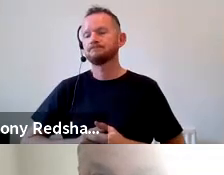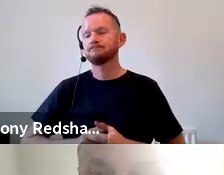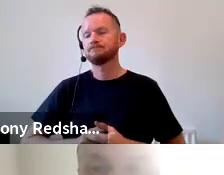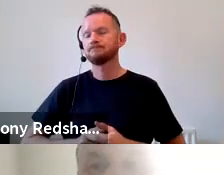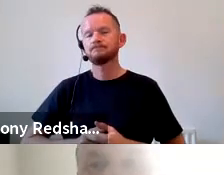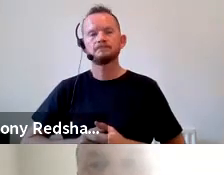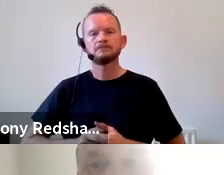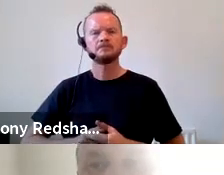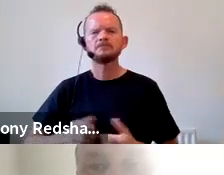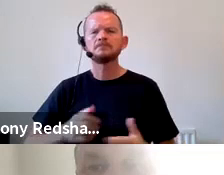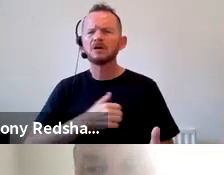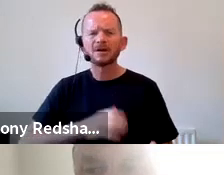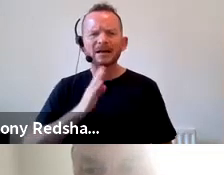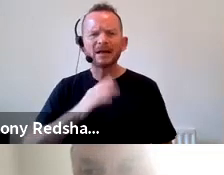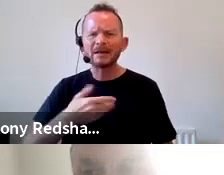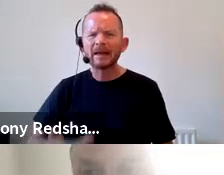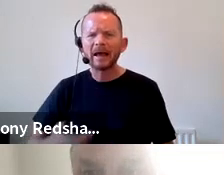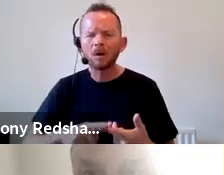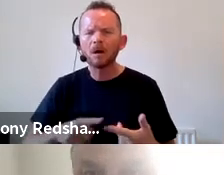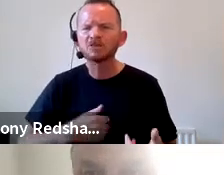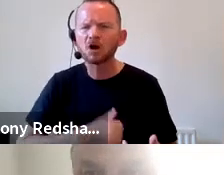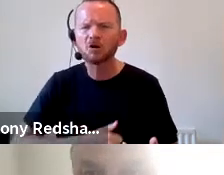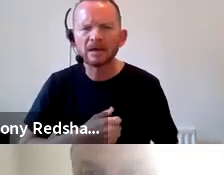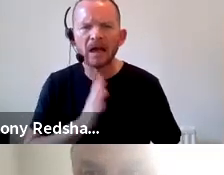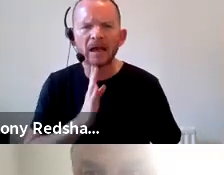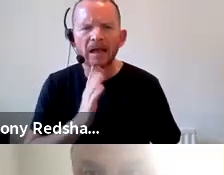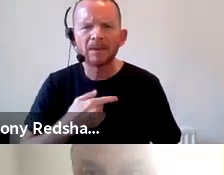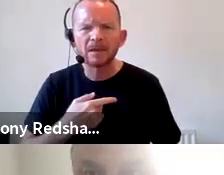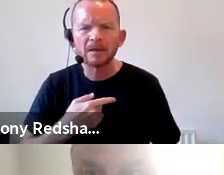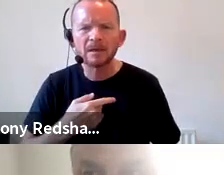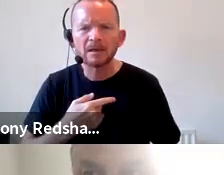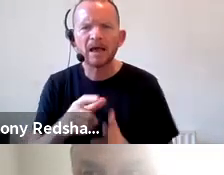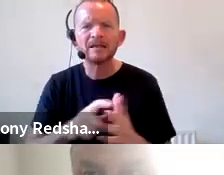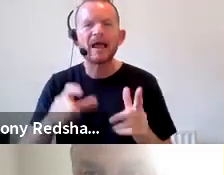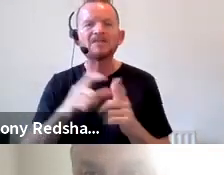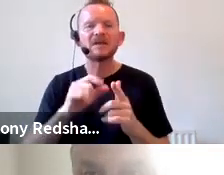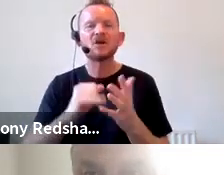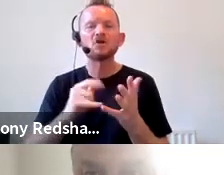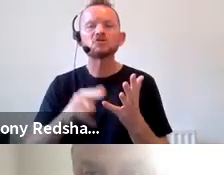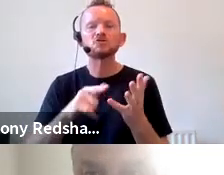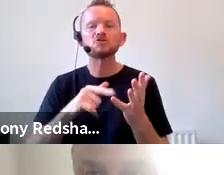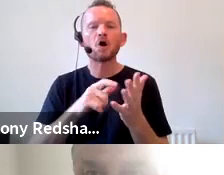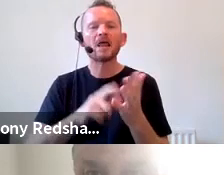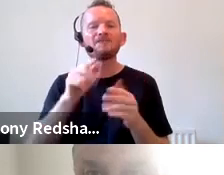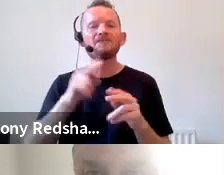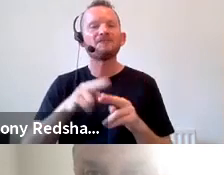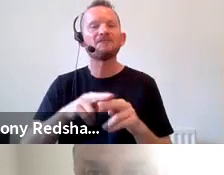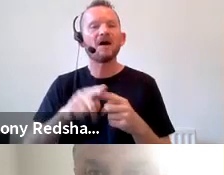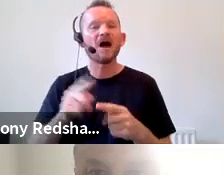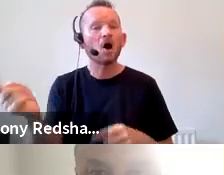But we did provide that information. Sure. can you hear me now. baby so cliff.